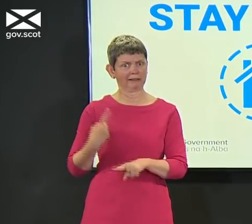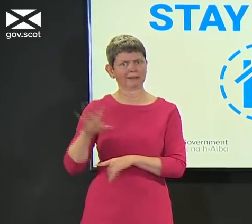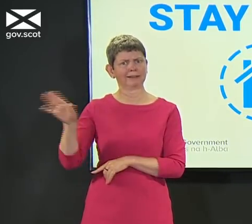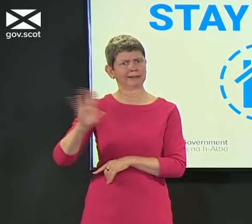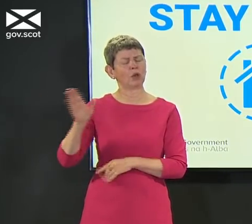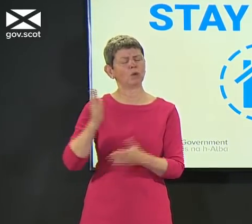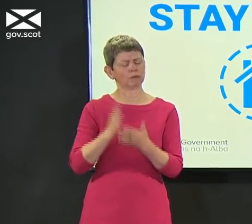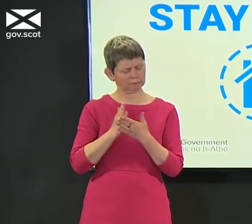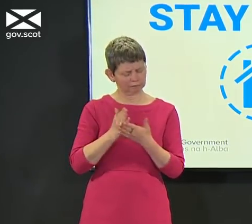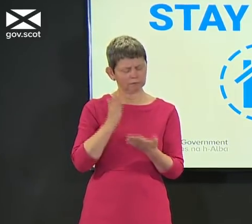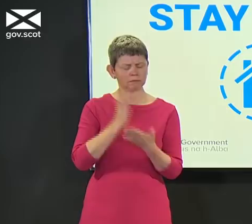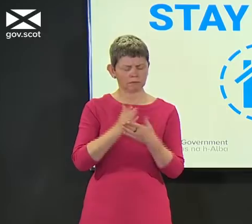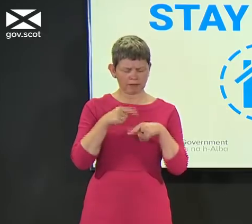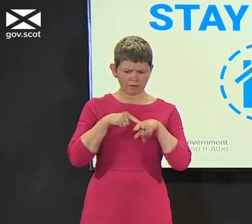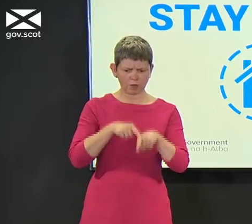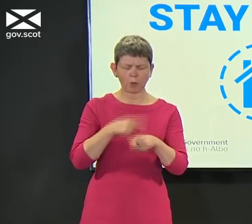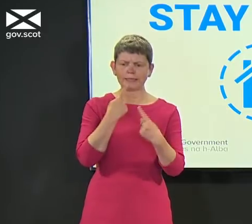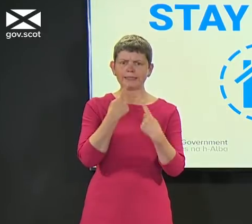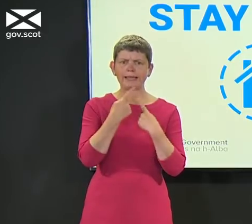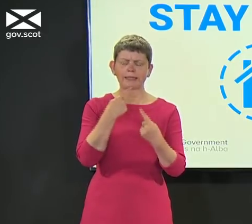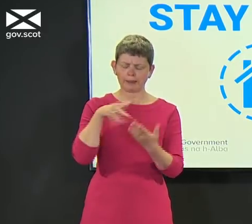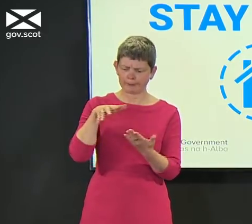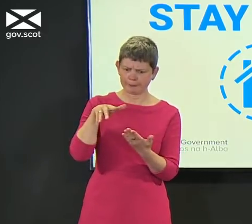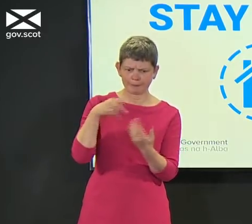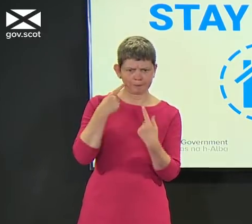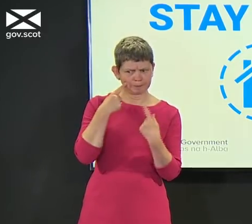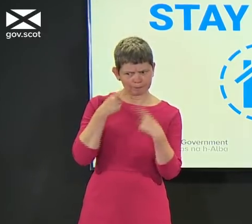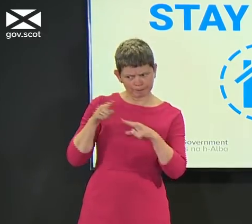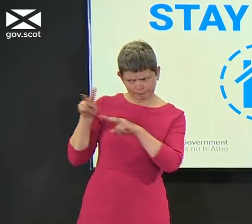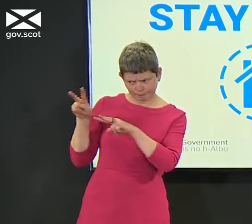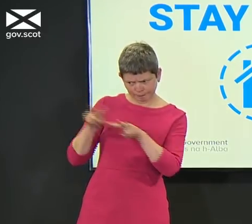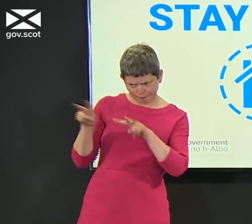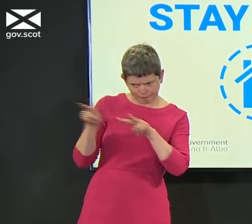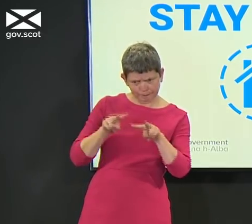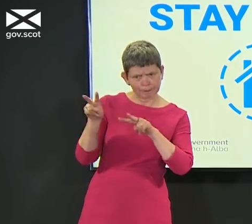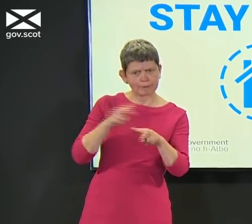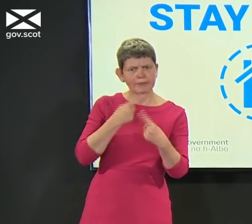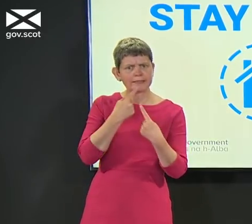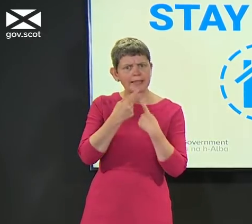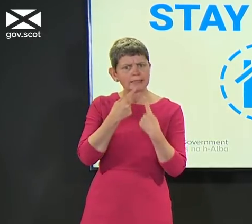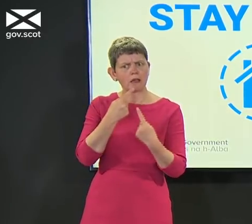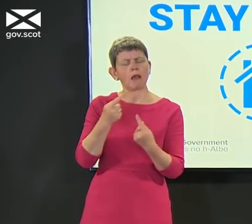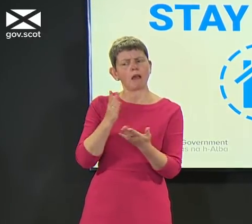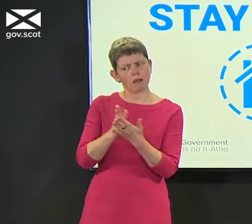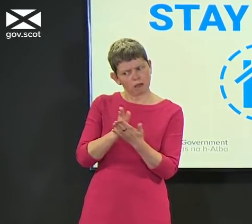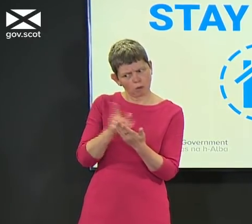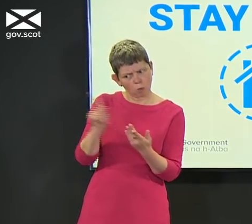attention to what we've been doing carefully and cautiously over the past number of months in terms